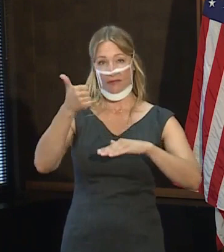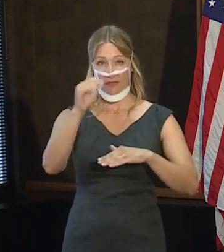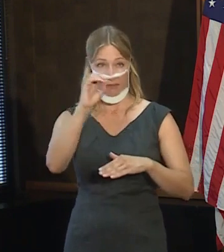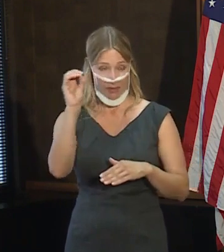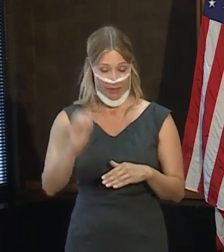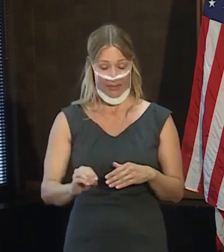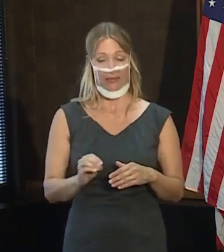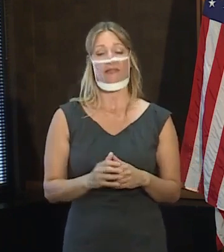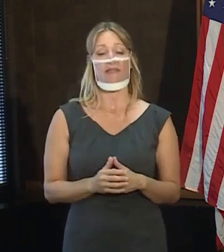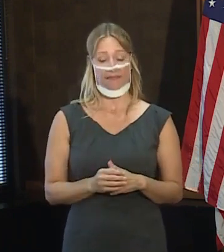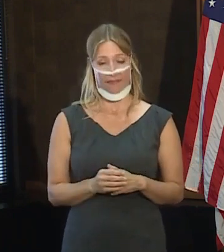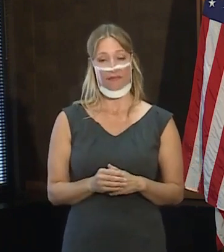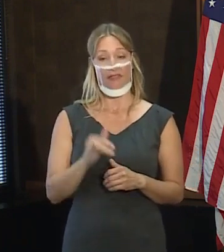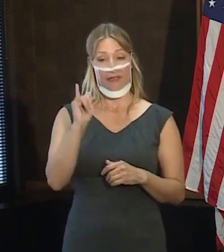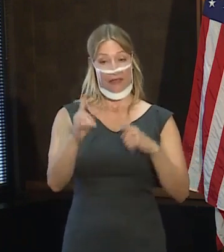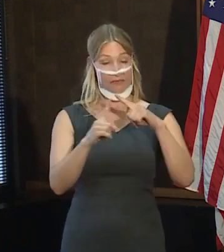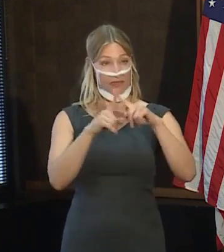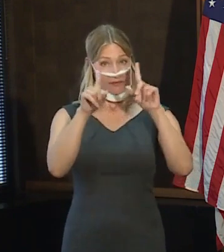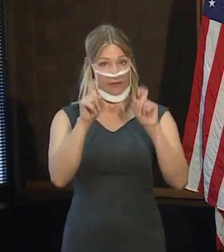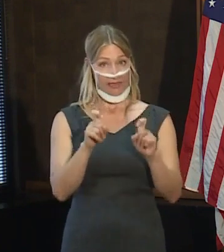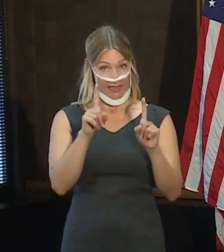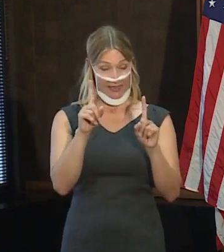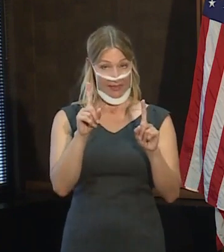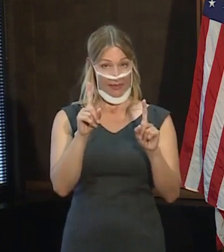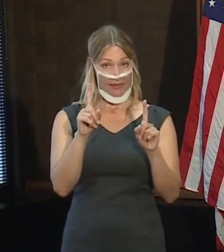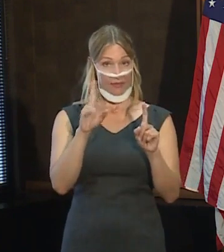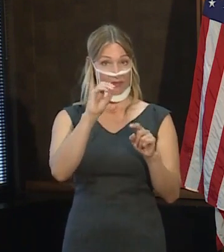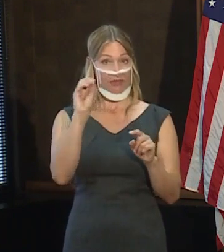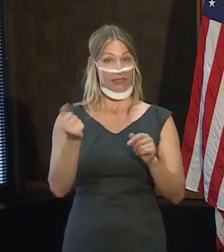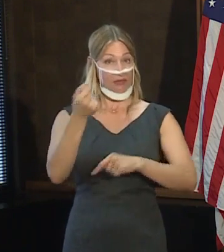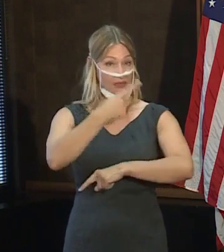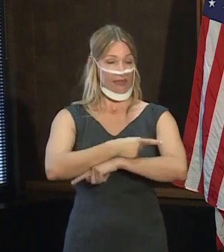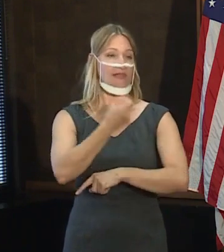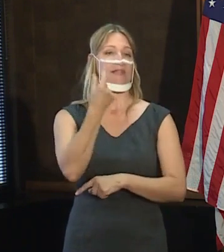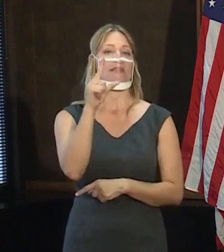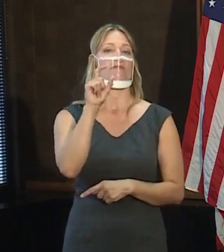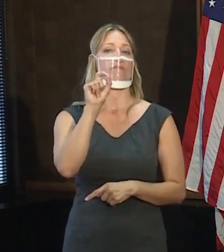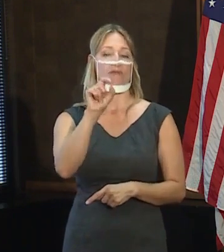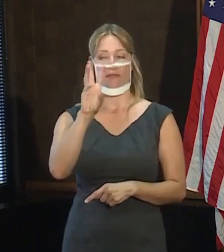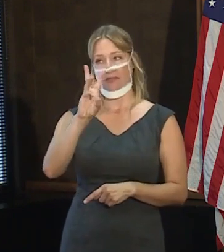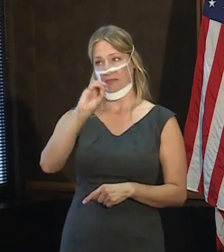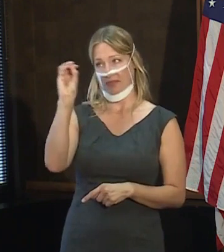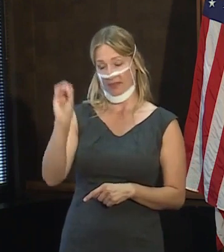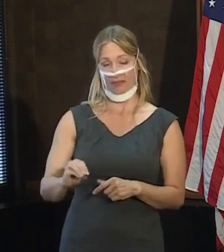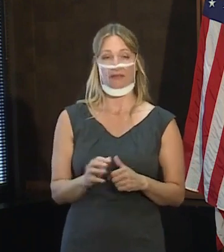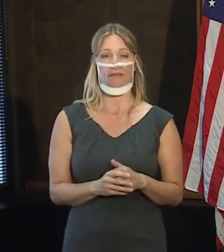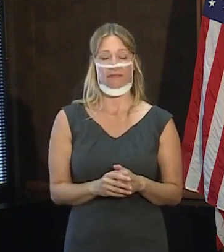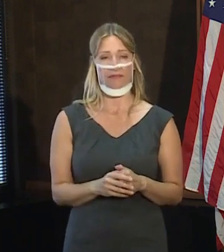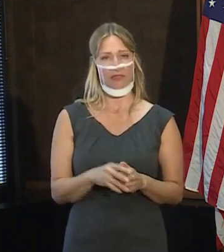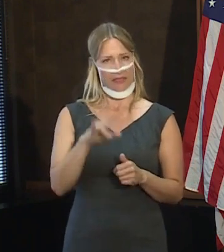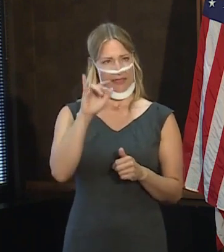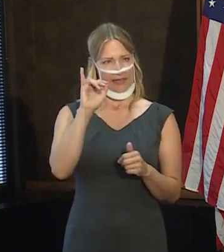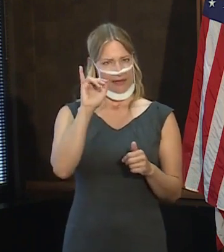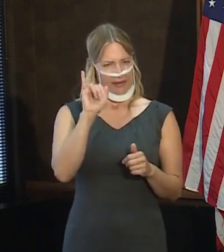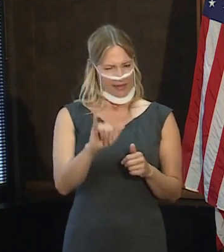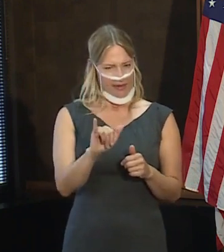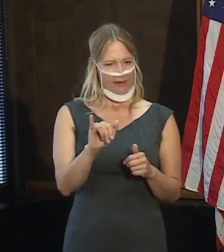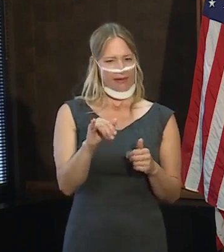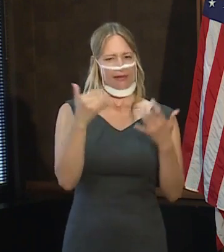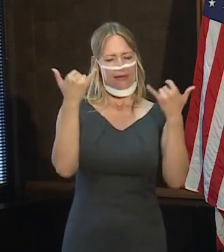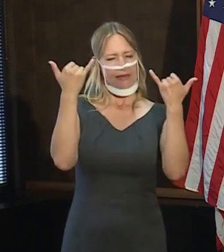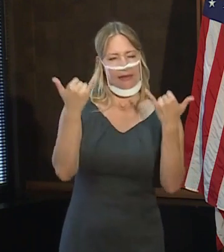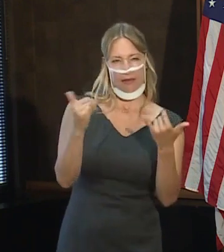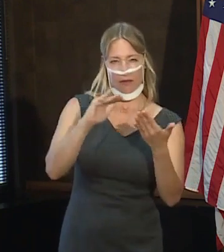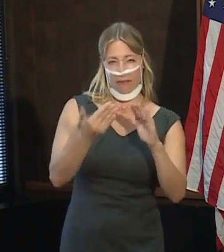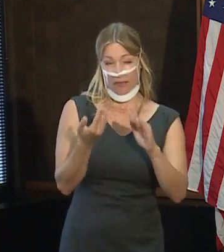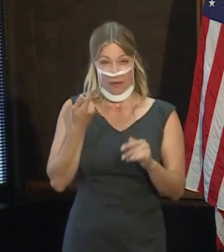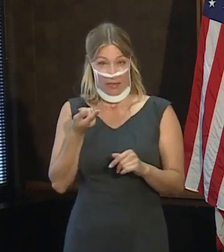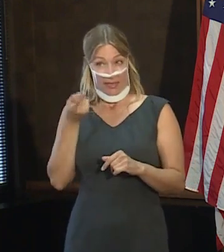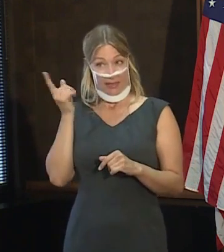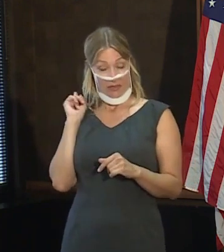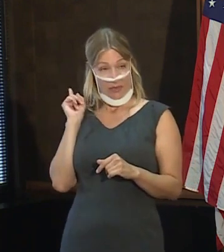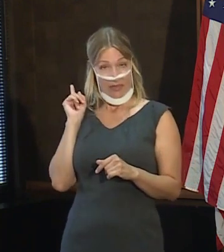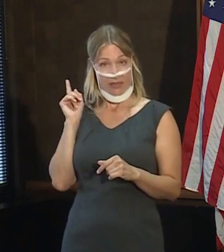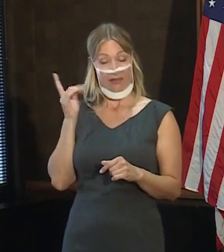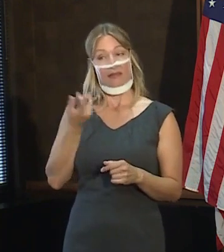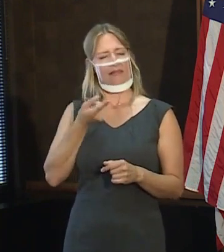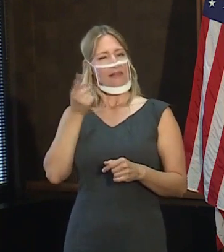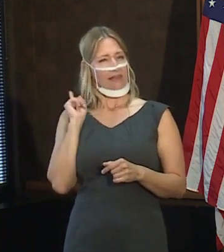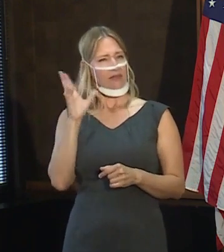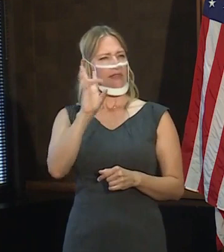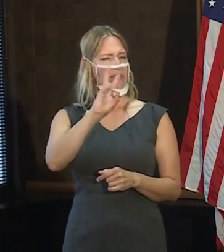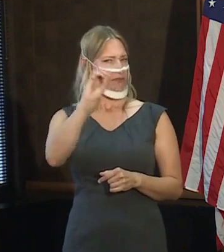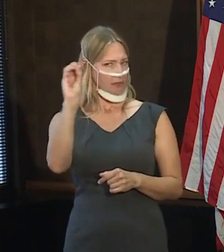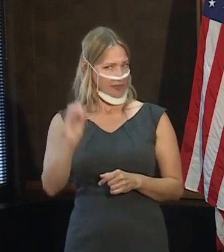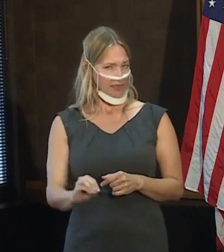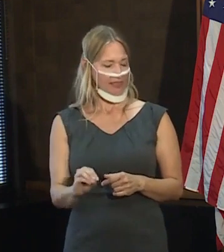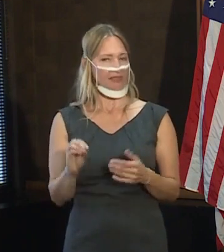WE ARE SEEING AND TODAY I’VE SEEN IT FOR THE FIRST TIME ABOVE 10% TODAY THE POSITIVITY RATE JUST FOR TODAY IS 11.6% COMPARE THAT TO THE WHOLE LAST WEEK.